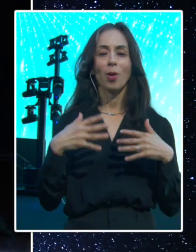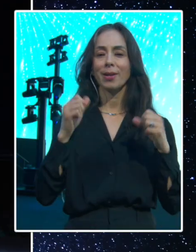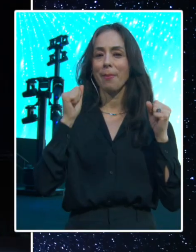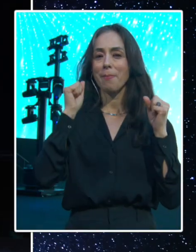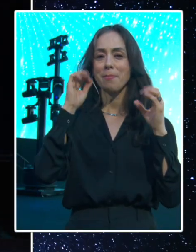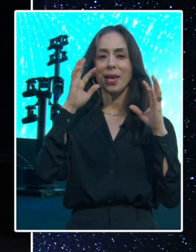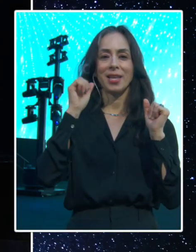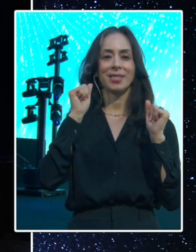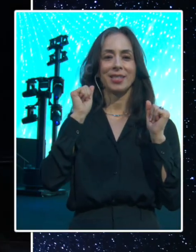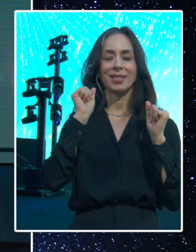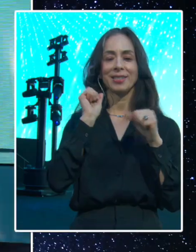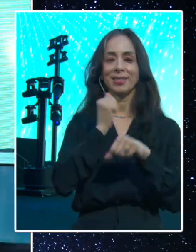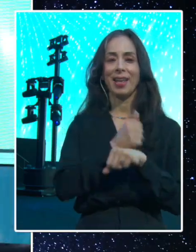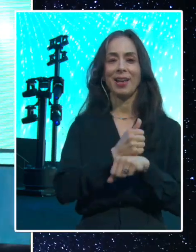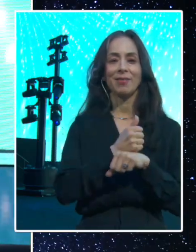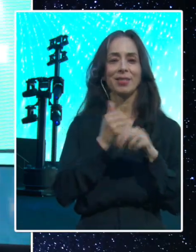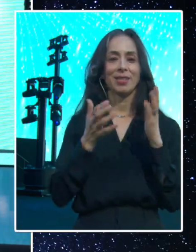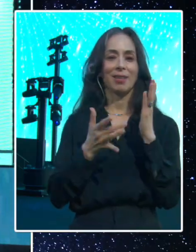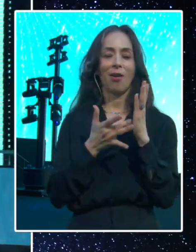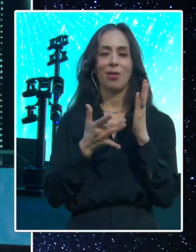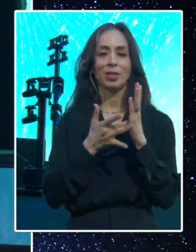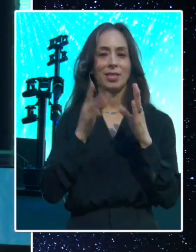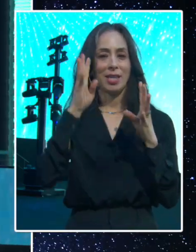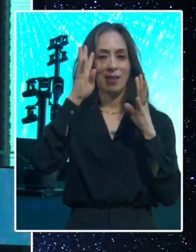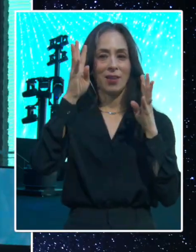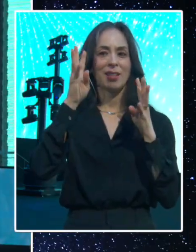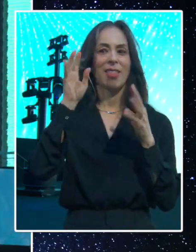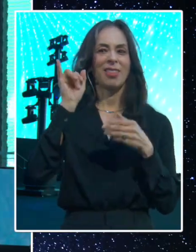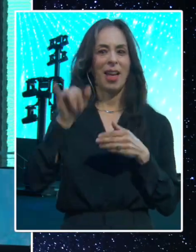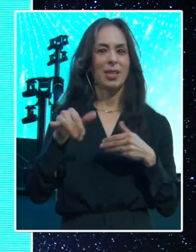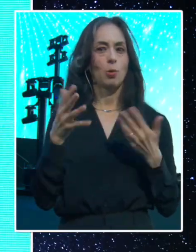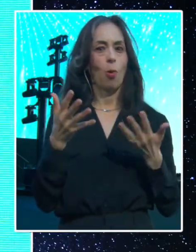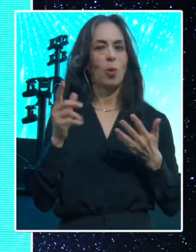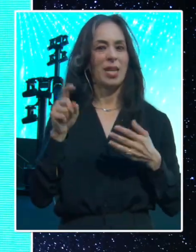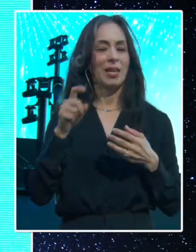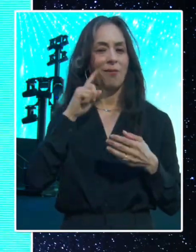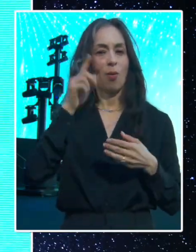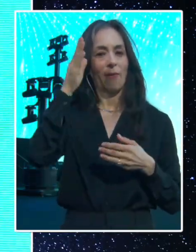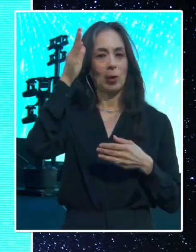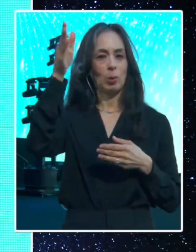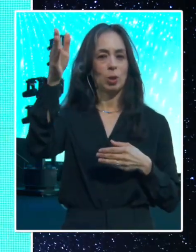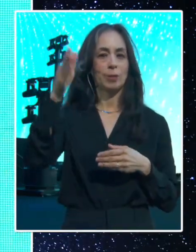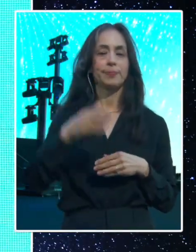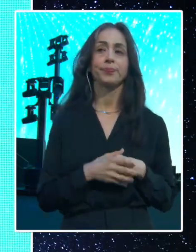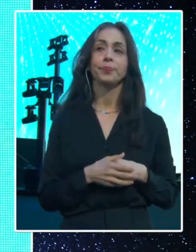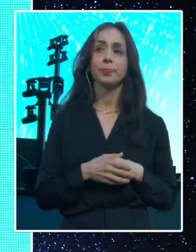What an amazing set of technologies innovation. That's what's needed for the future.